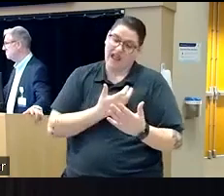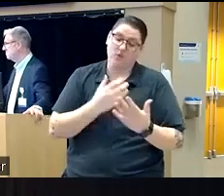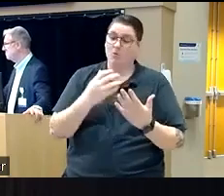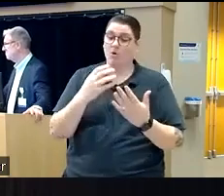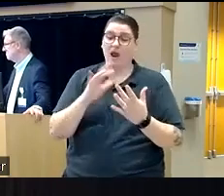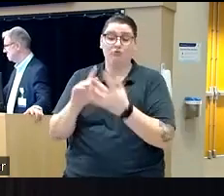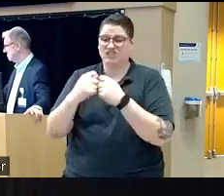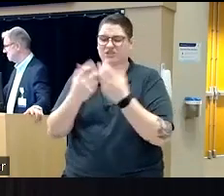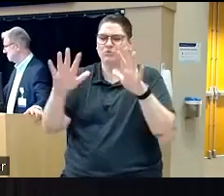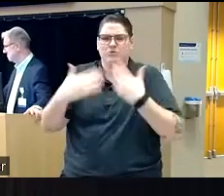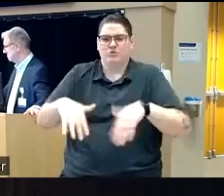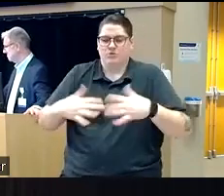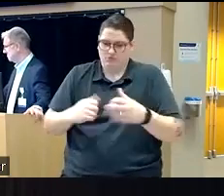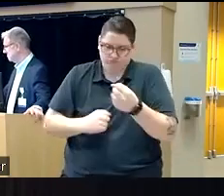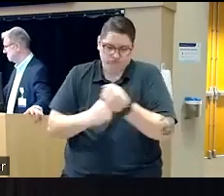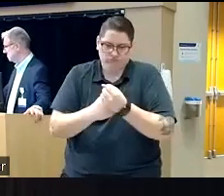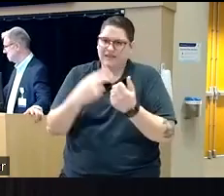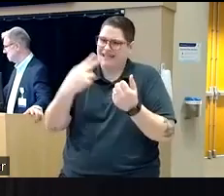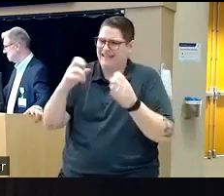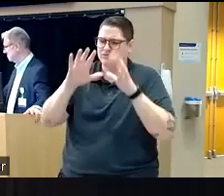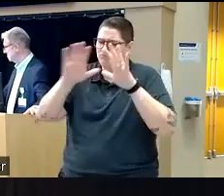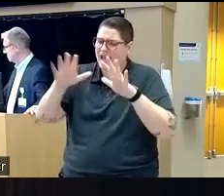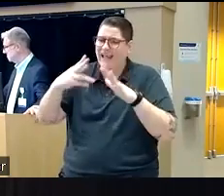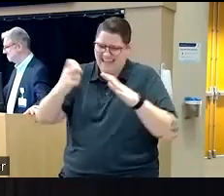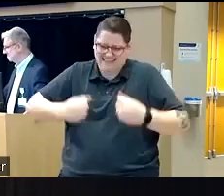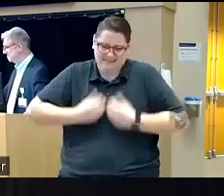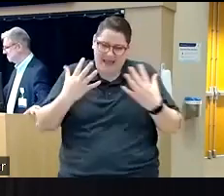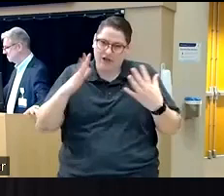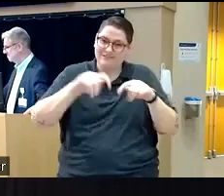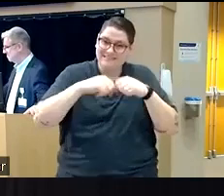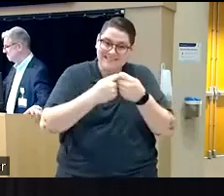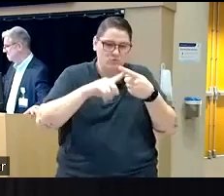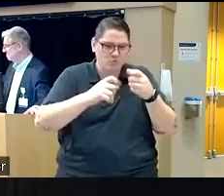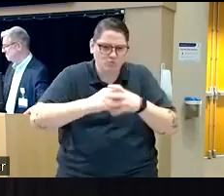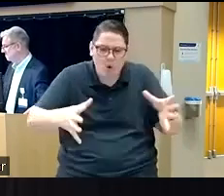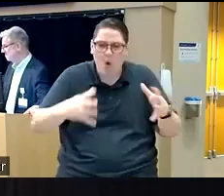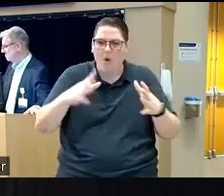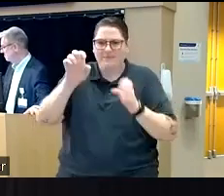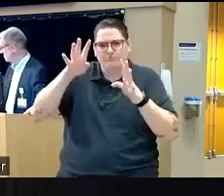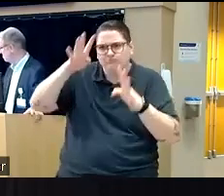an incredible job of inspiring and motivating the team to grow and think outside of the four walls